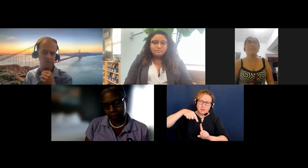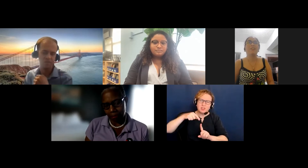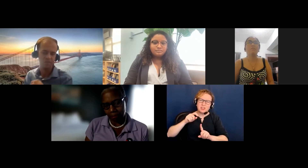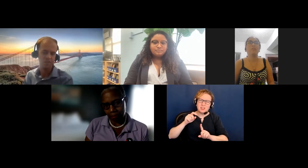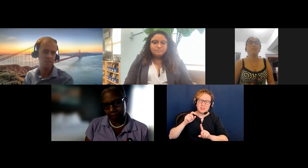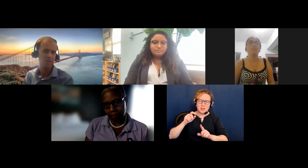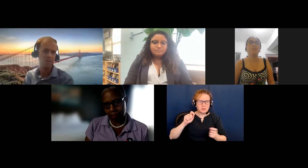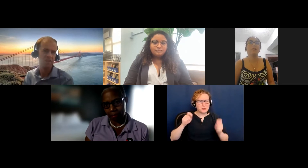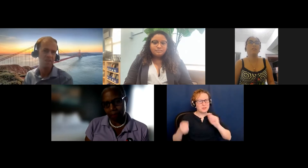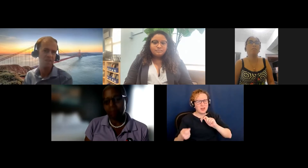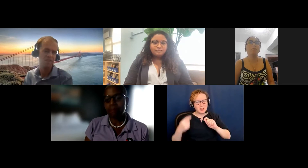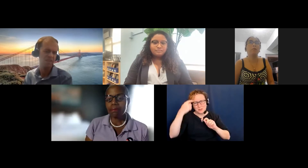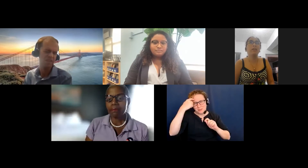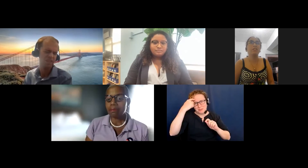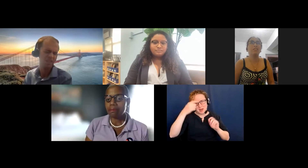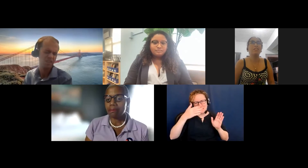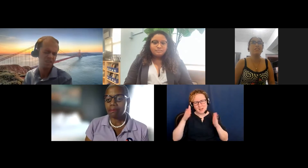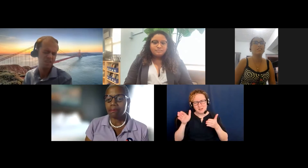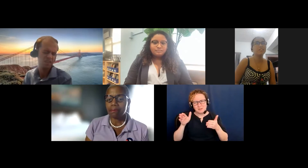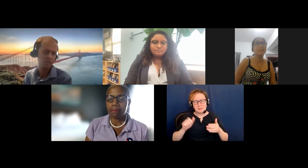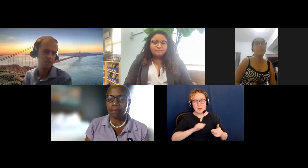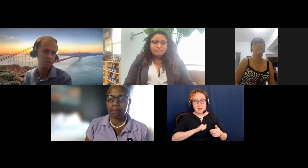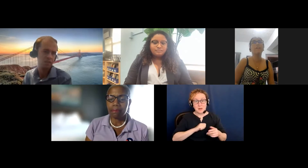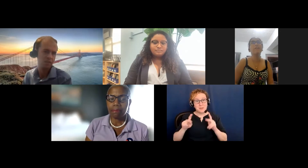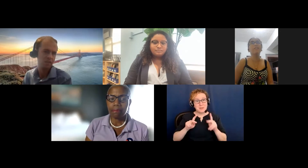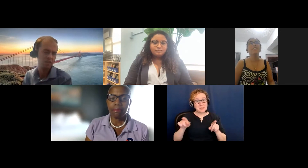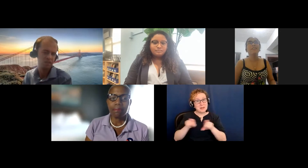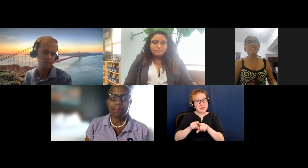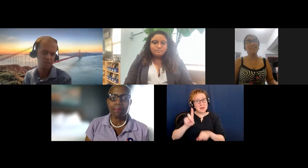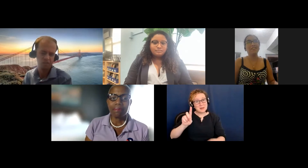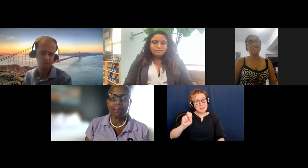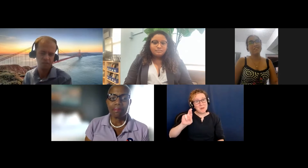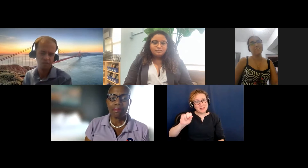a hard process, but people like Doris are helping a lot.